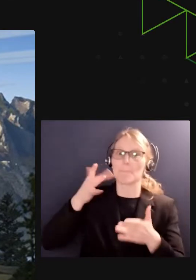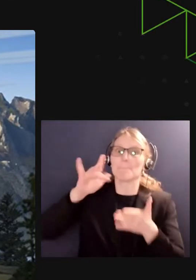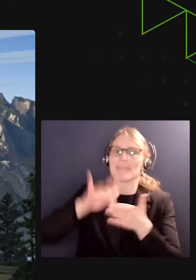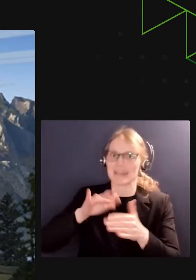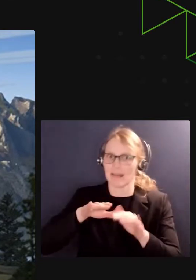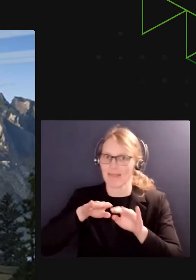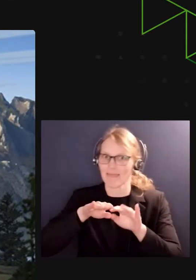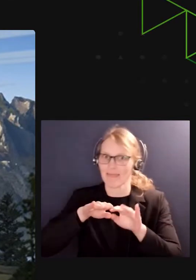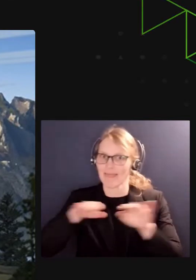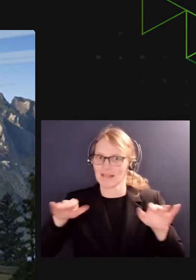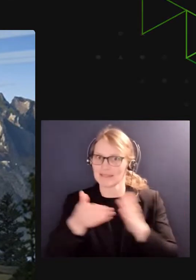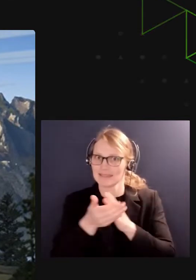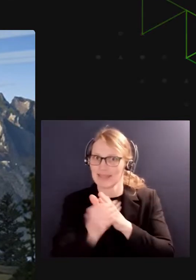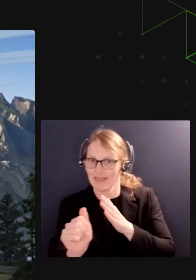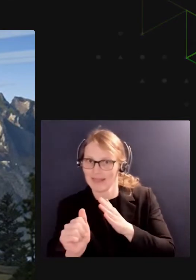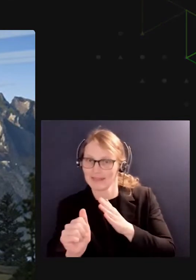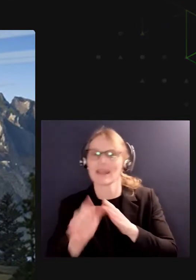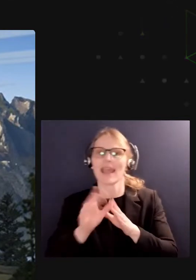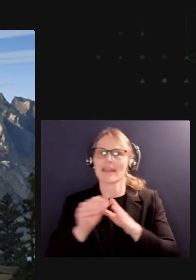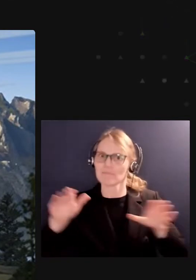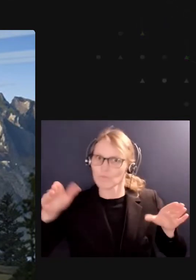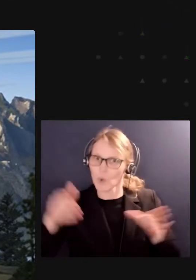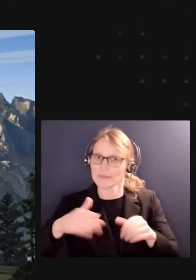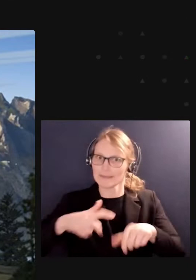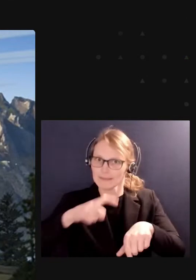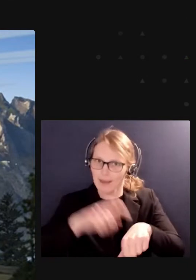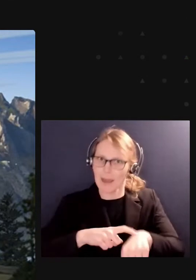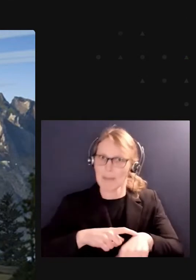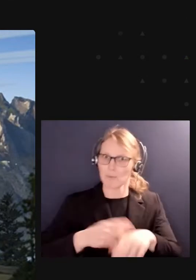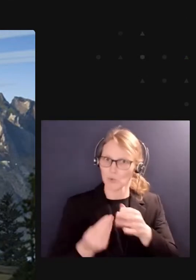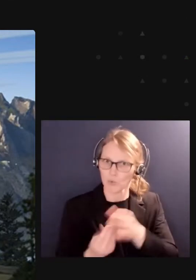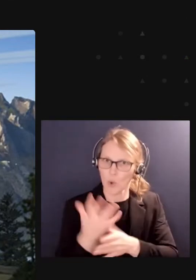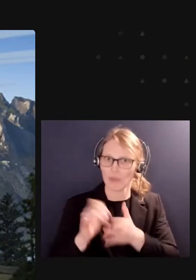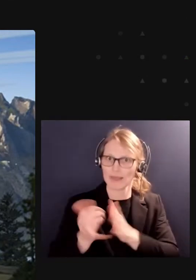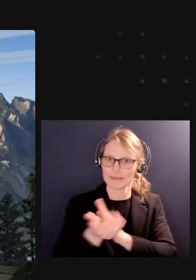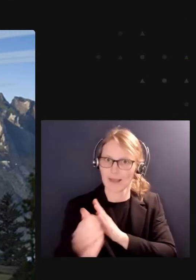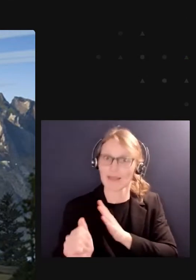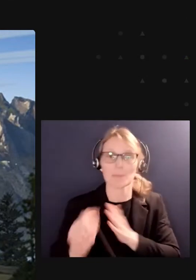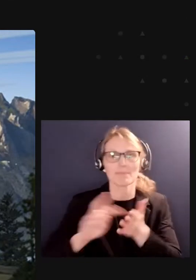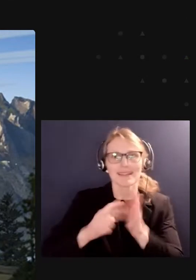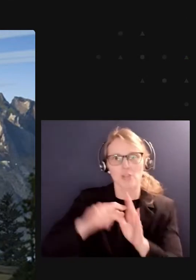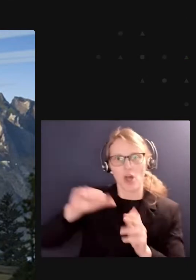such that others look and can see a path for them to climb to the top is critically important.